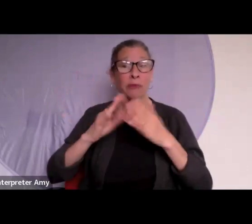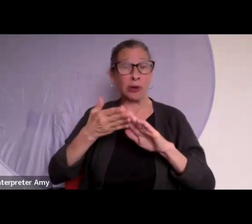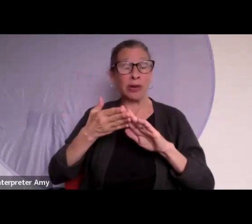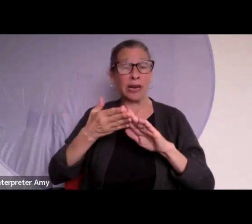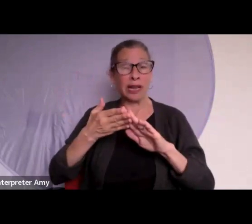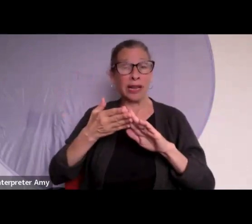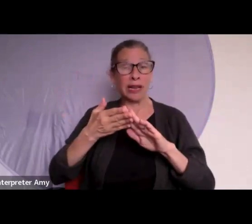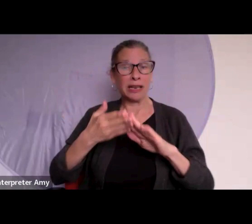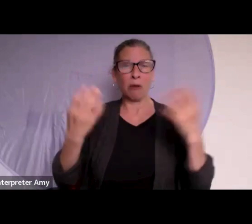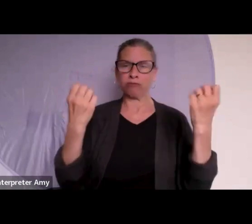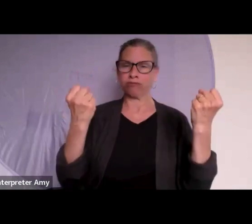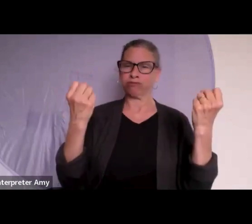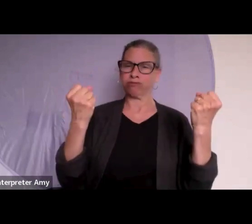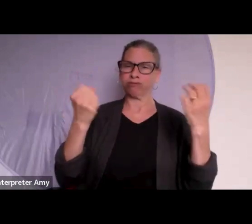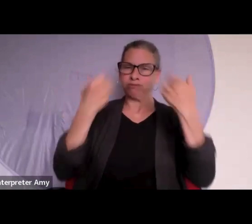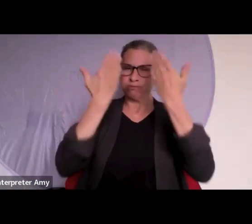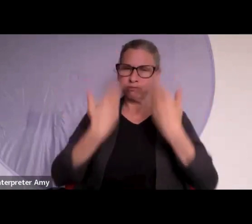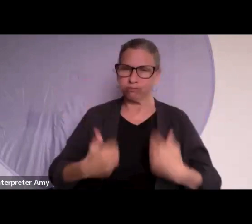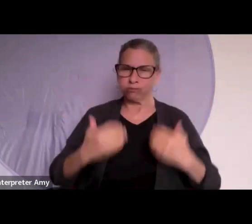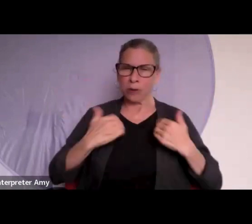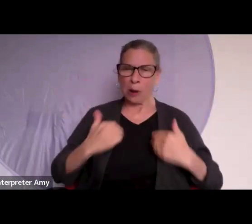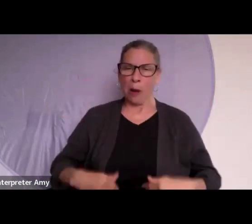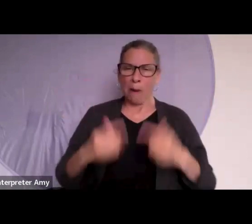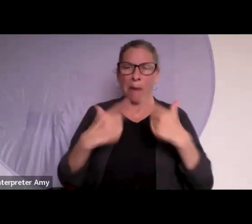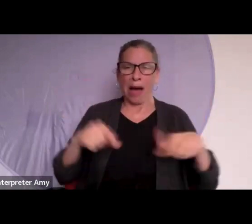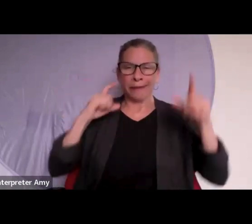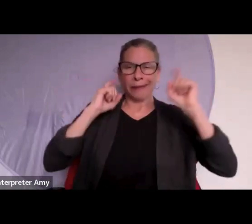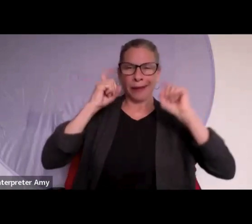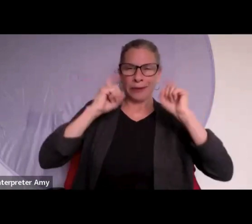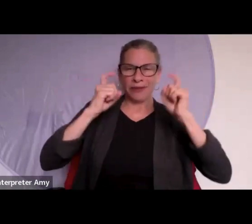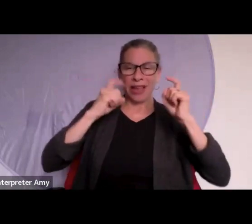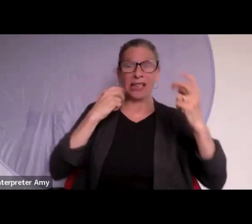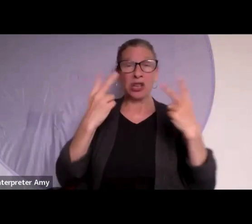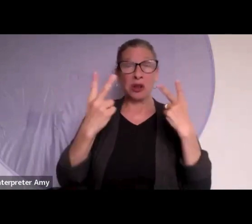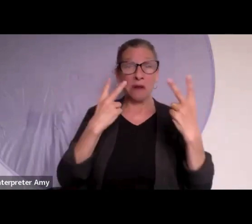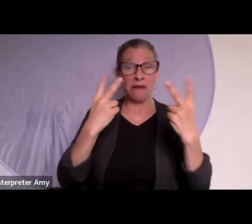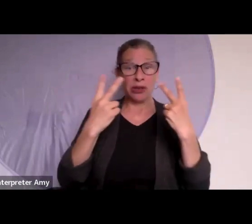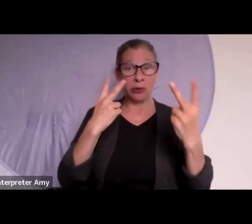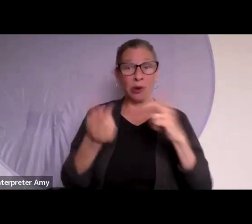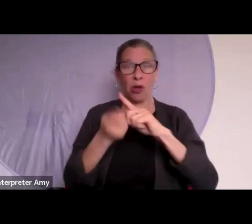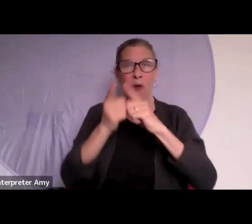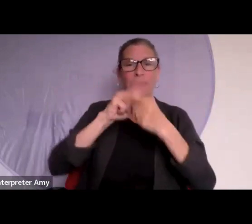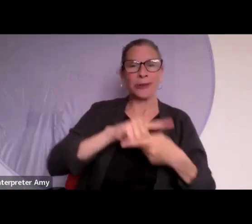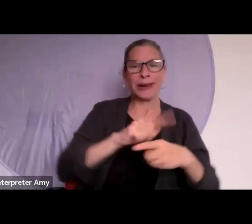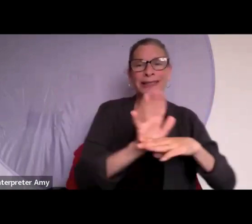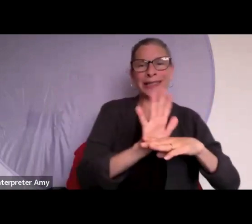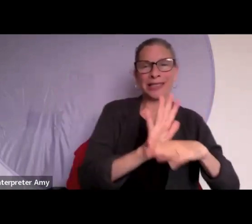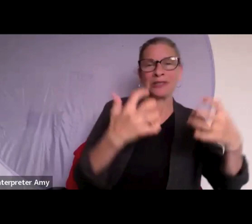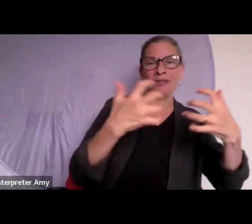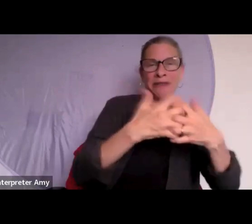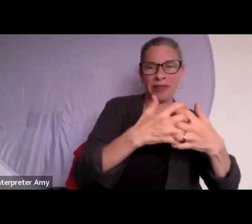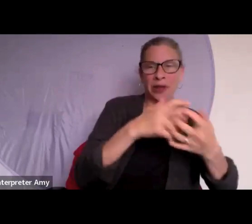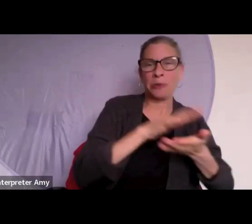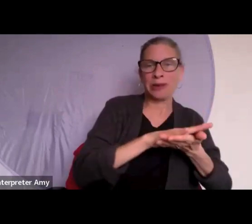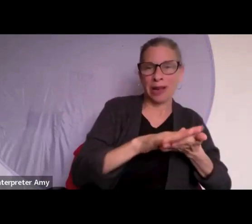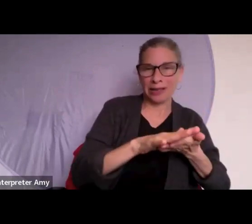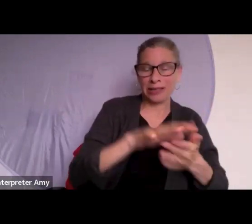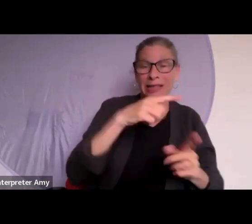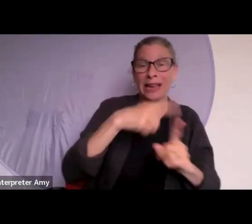themselves in sign language. It's, that's a visual thing, which translates to film very nicely. Also, specifically, ASL,